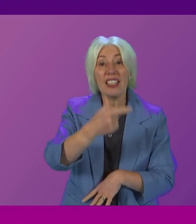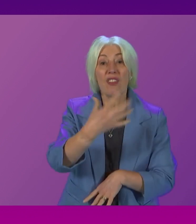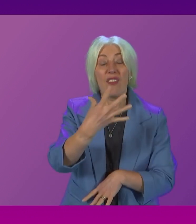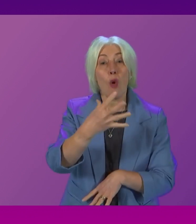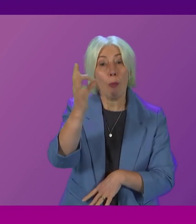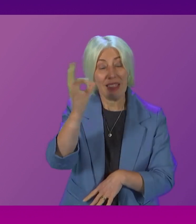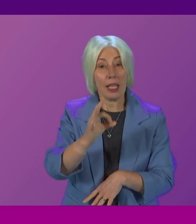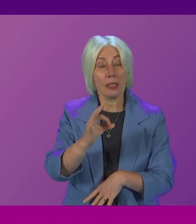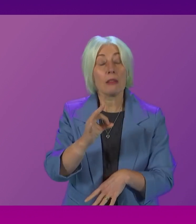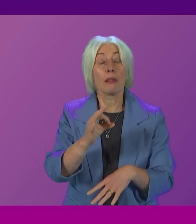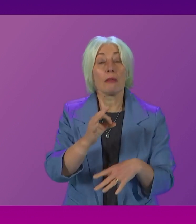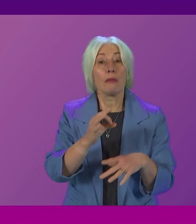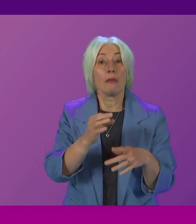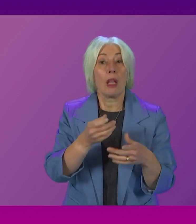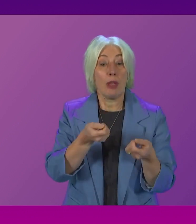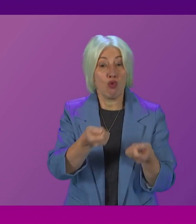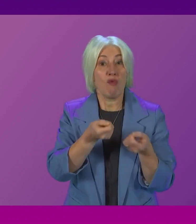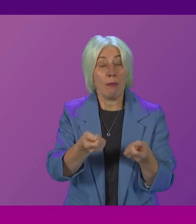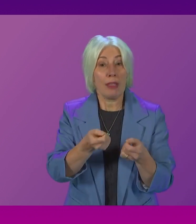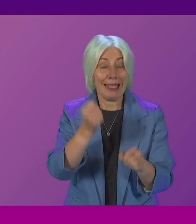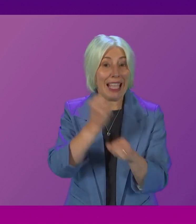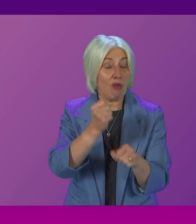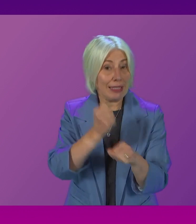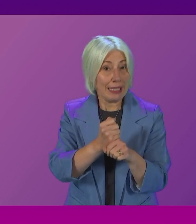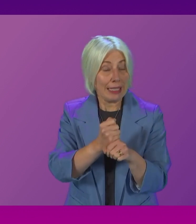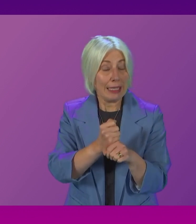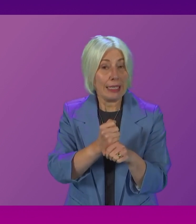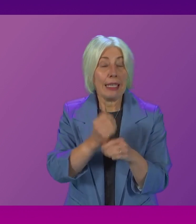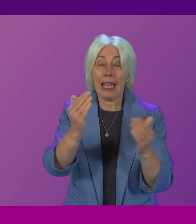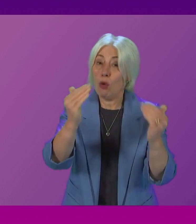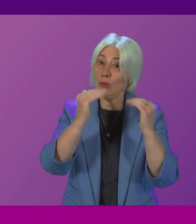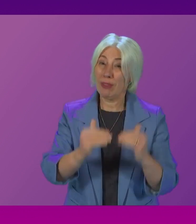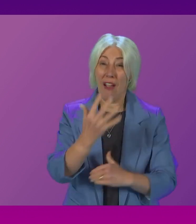legally binding 12-week treatment time guarantee; that number has now fallen to 56 per cent.